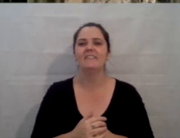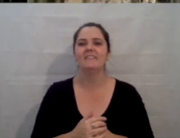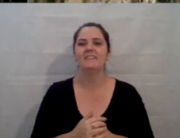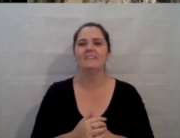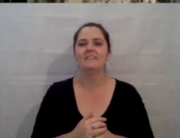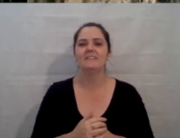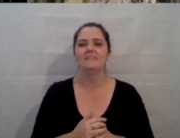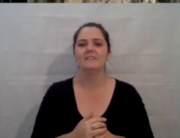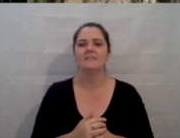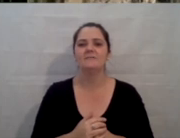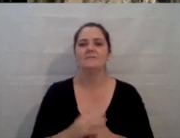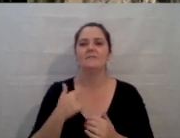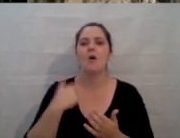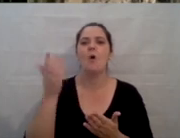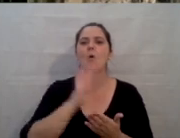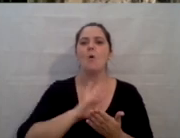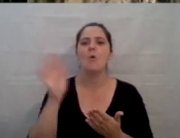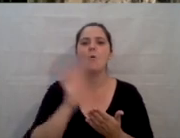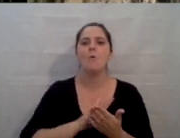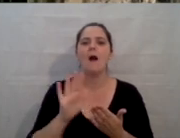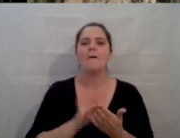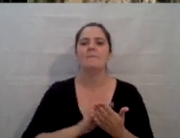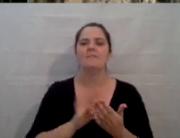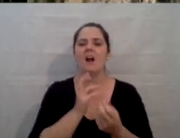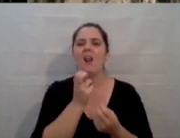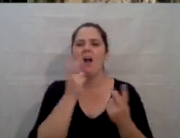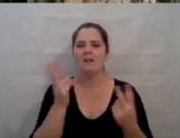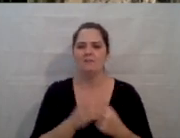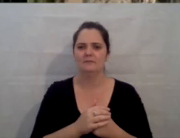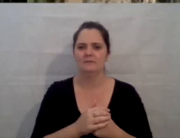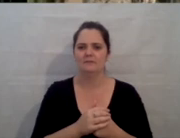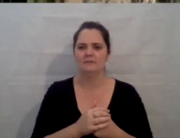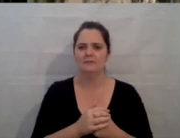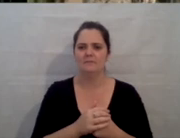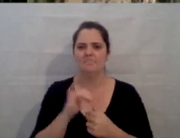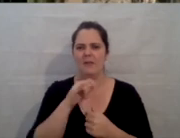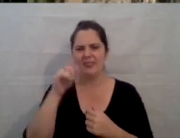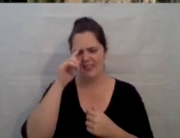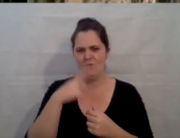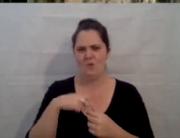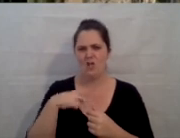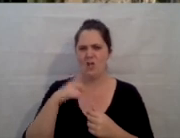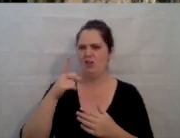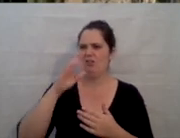thing and wipe it back. Now if you're thinking why wouldn't I use a kneaded eraser or something else for that?